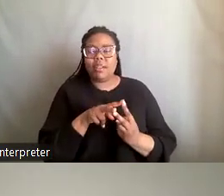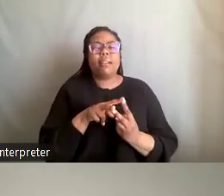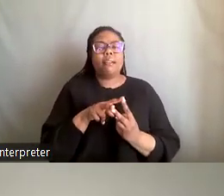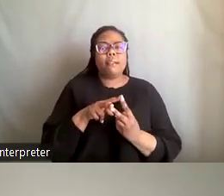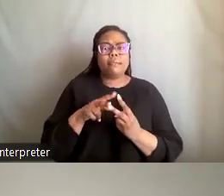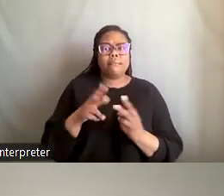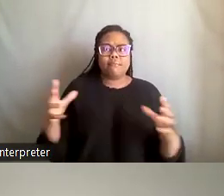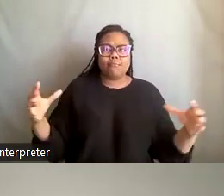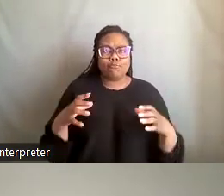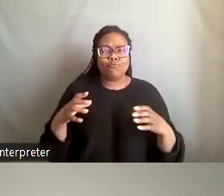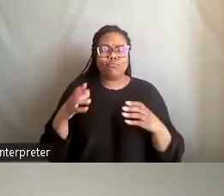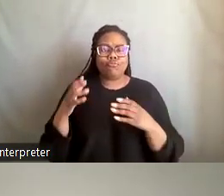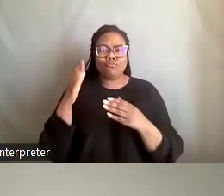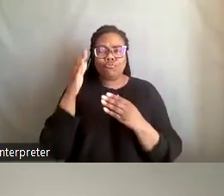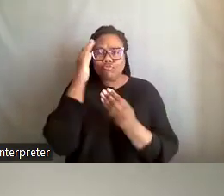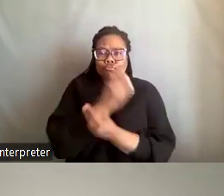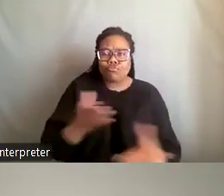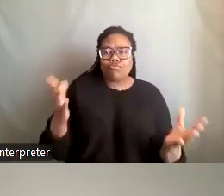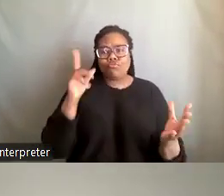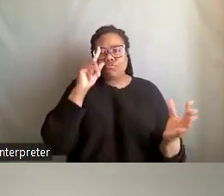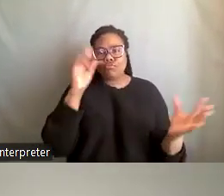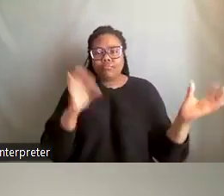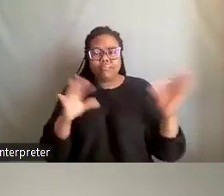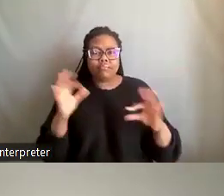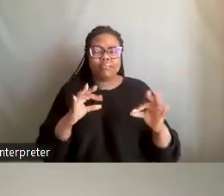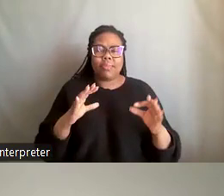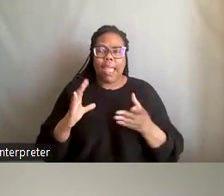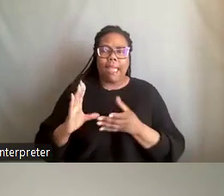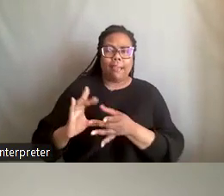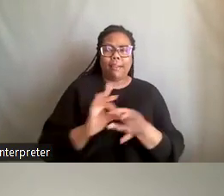other interested folks to share strategies for mobilizing our people for working with different groups